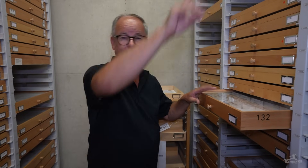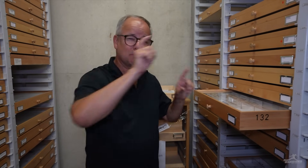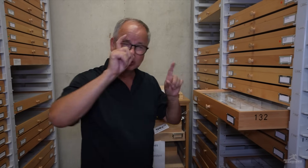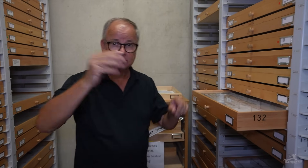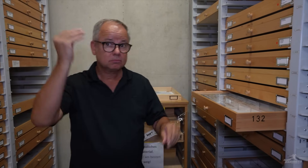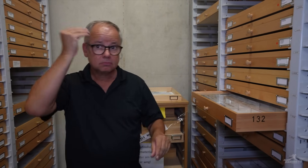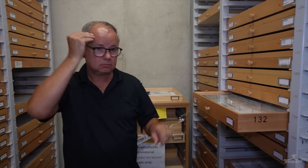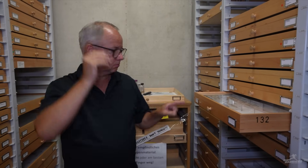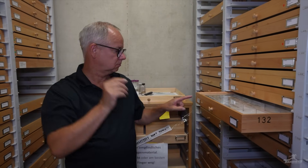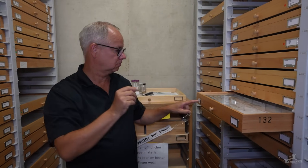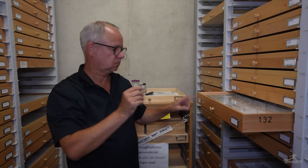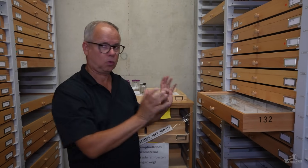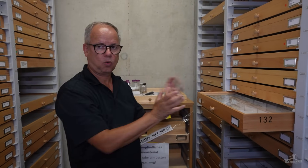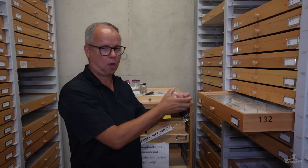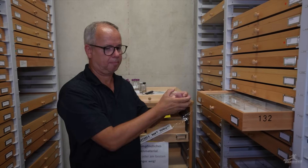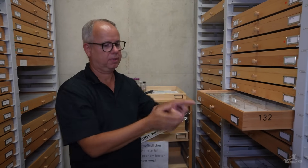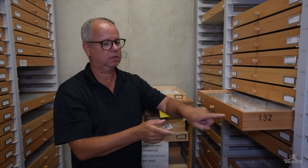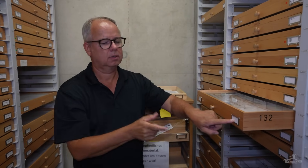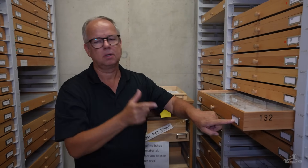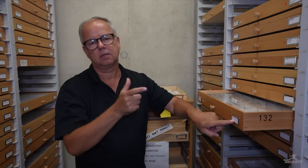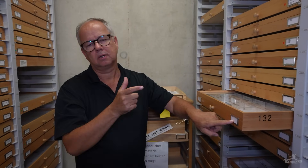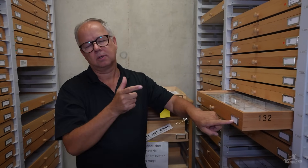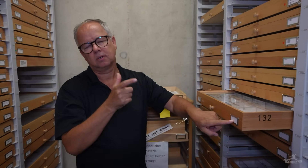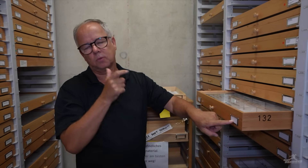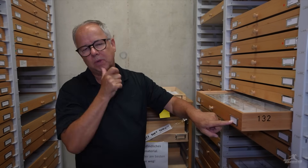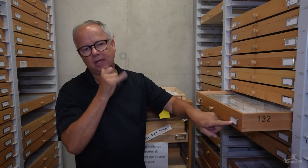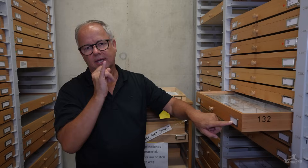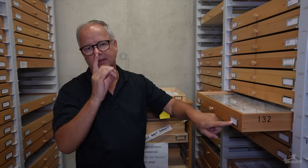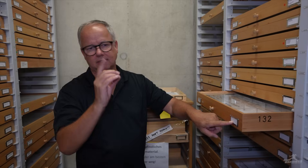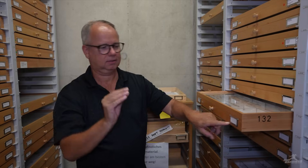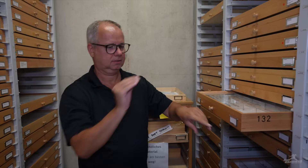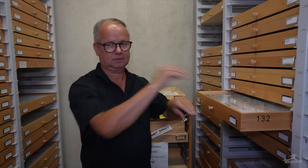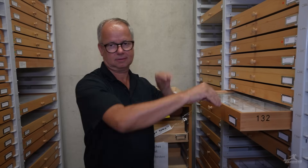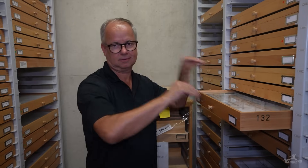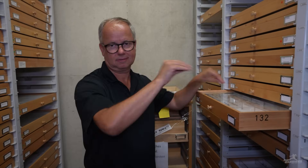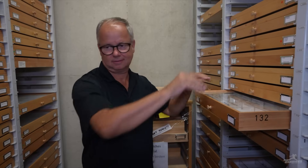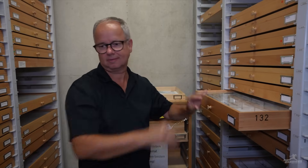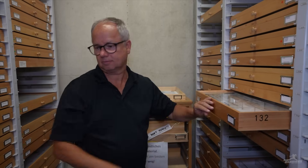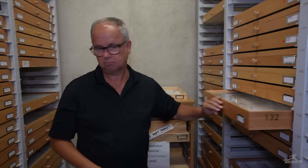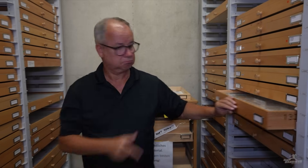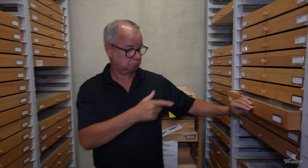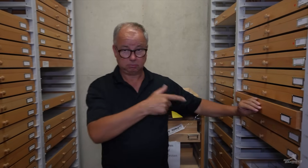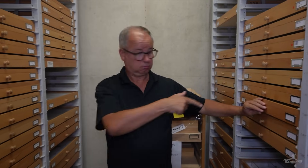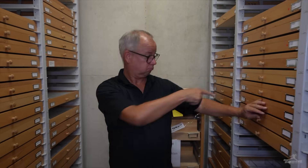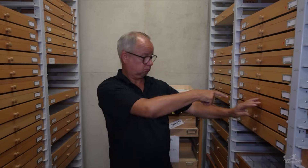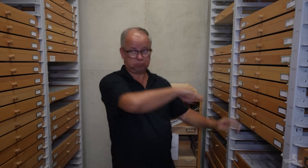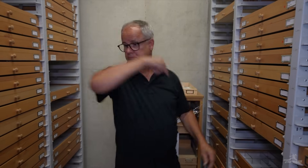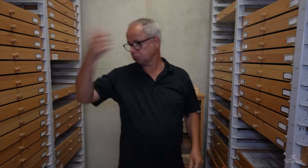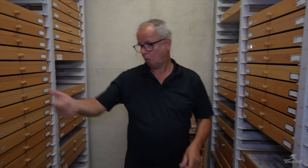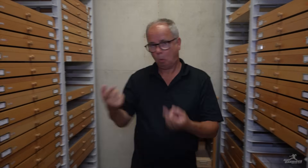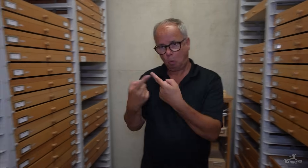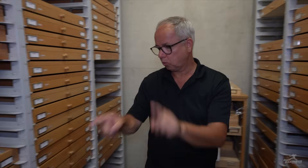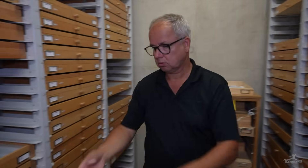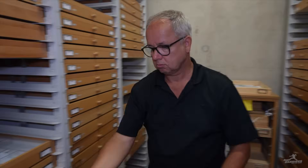So you must know the species grouping and the proper IDs. This drawer is different…